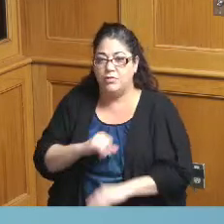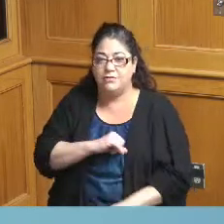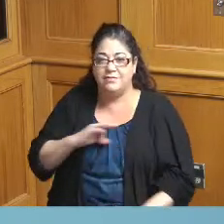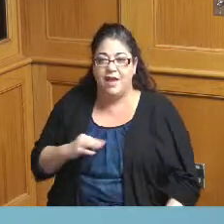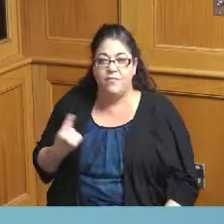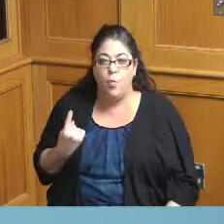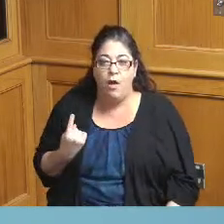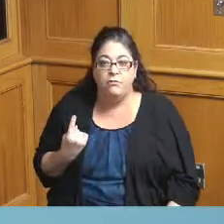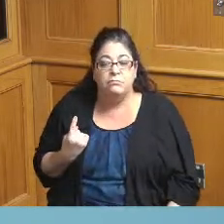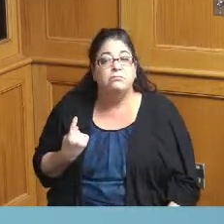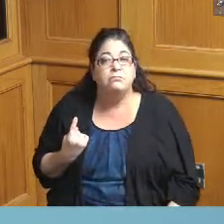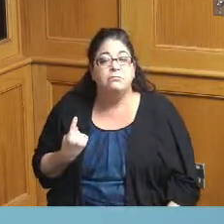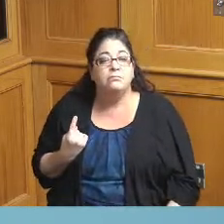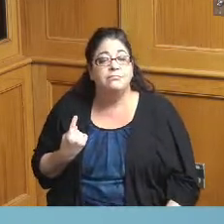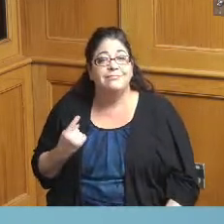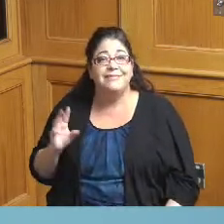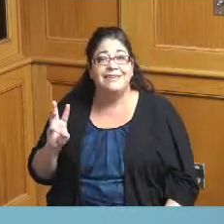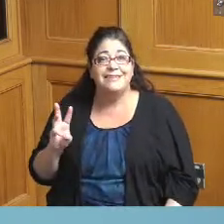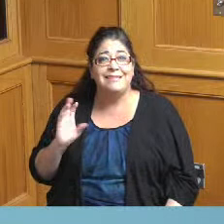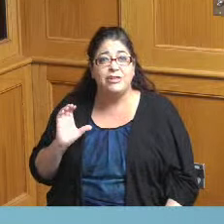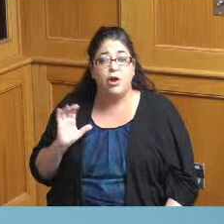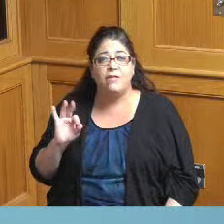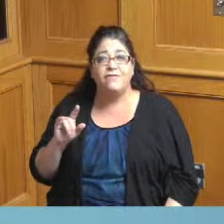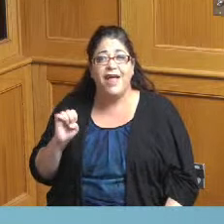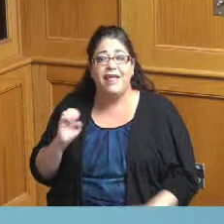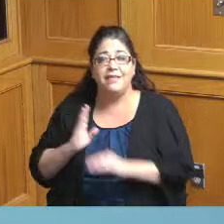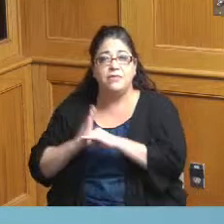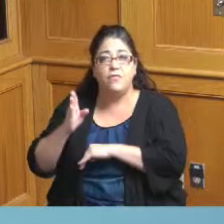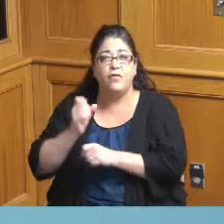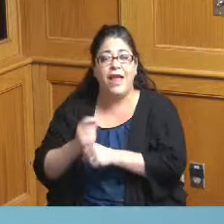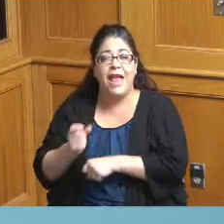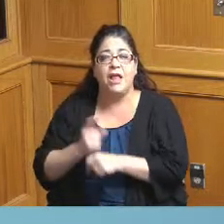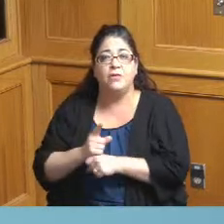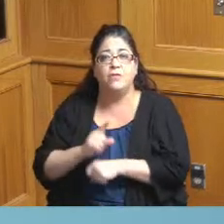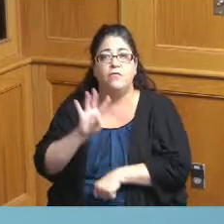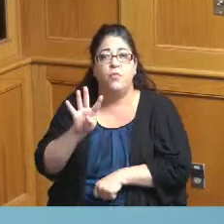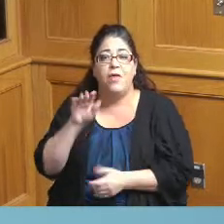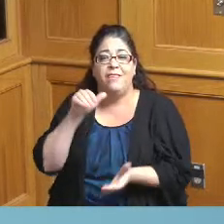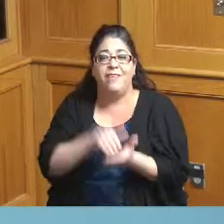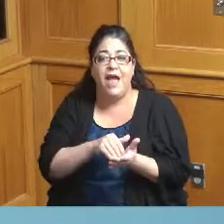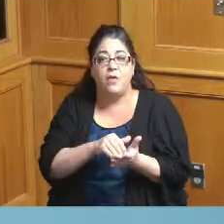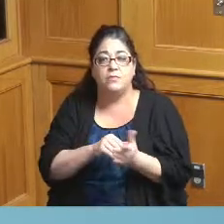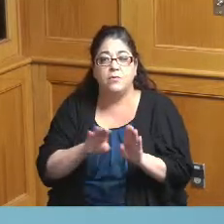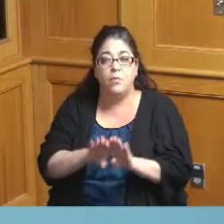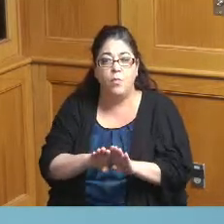with over 600 filings annually and over 4,000 open guardianships the court believed